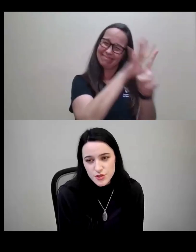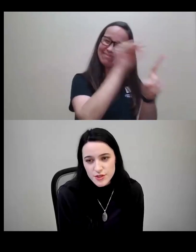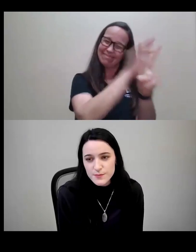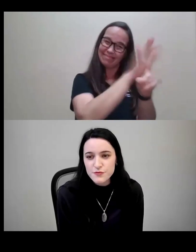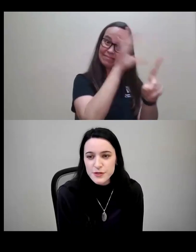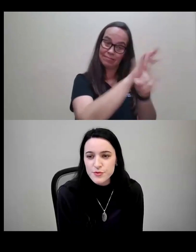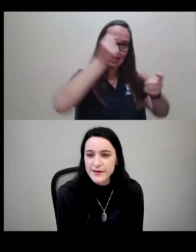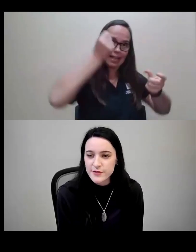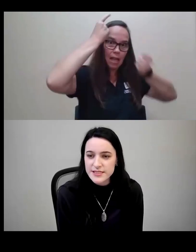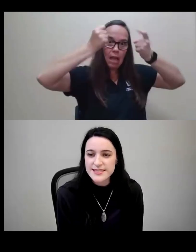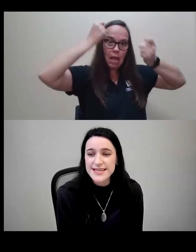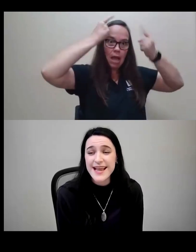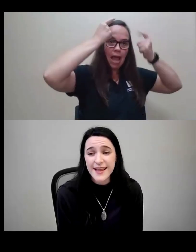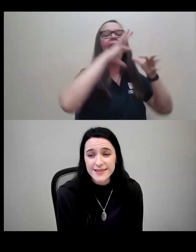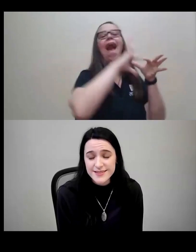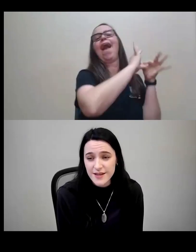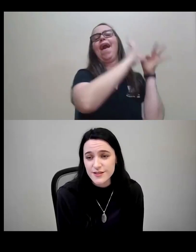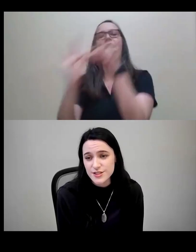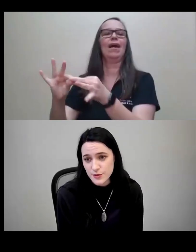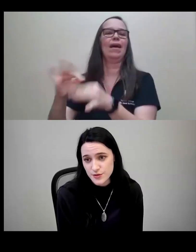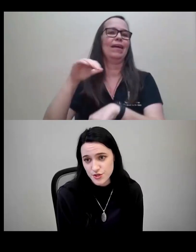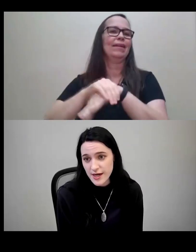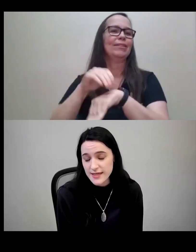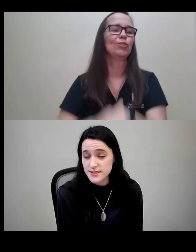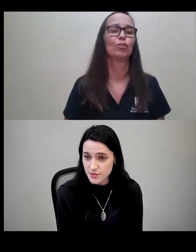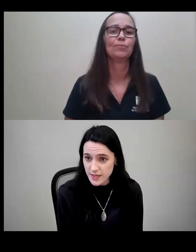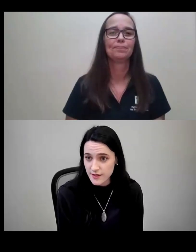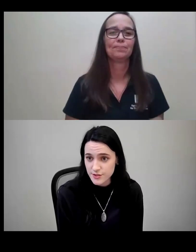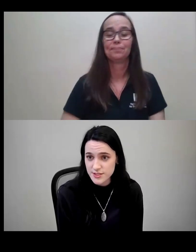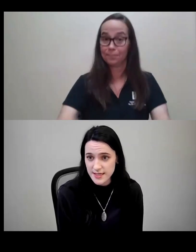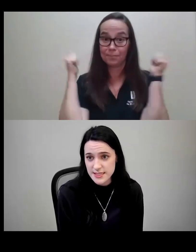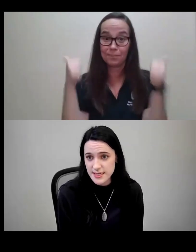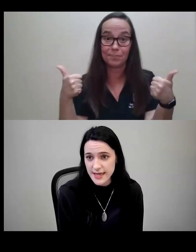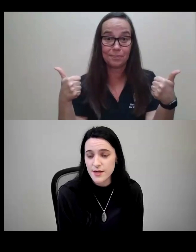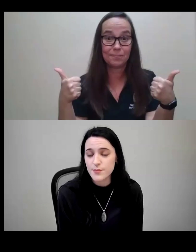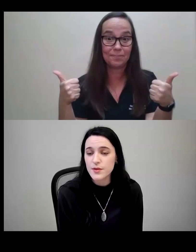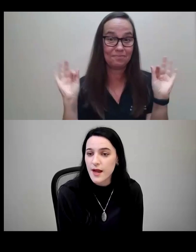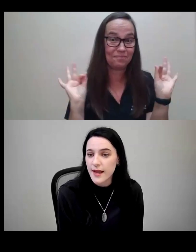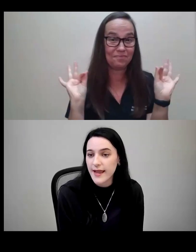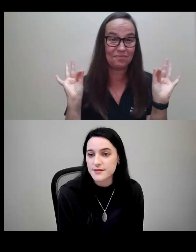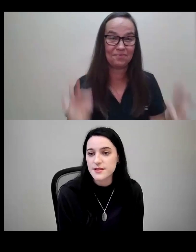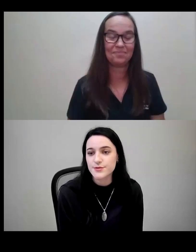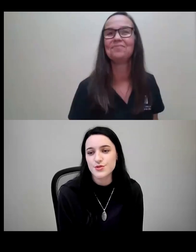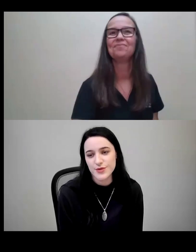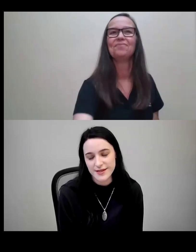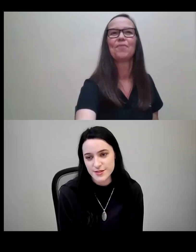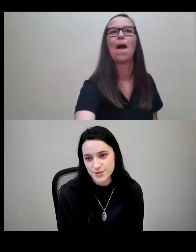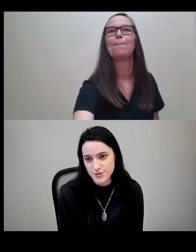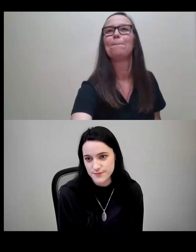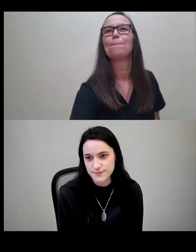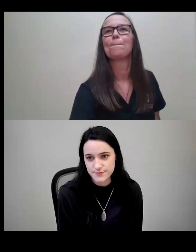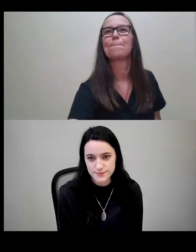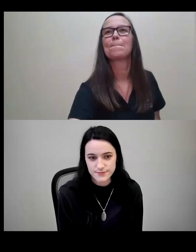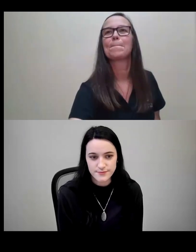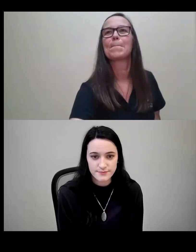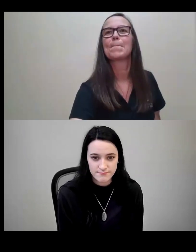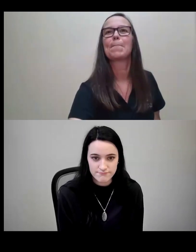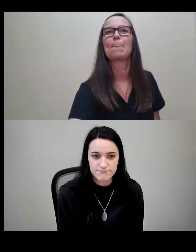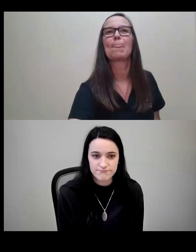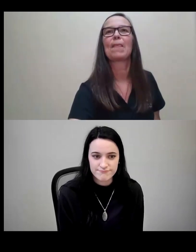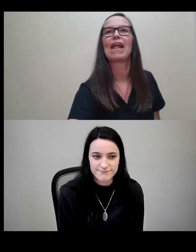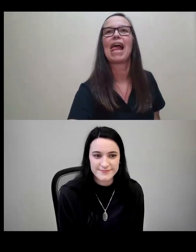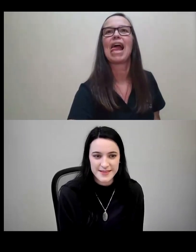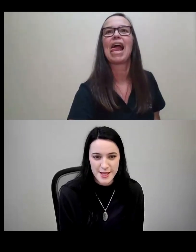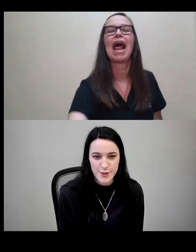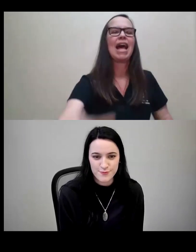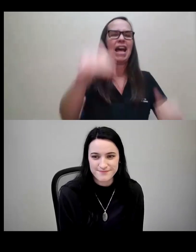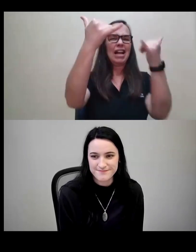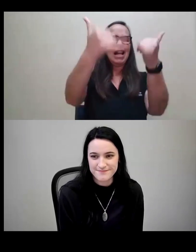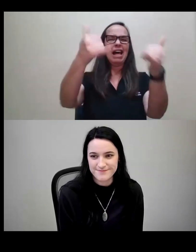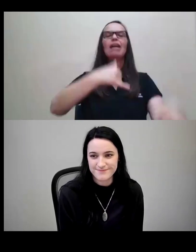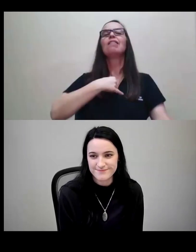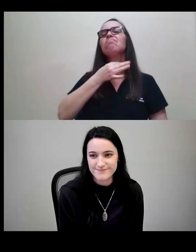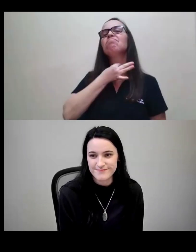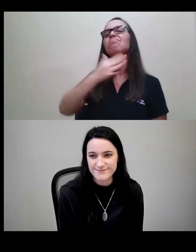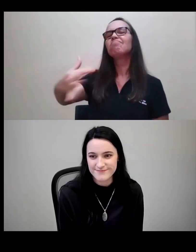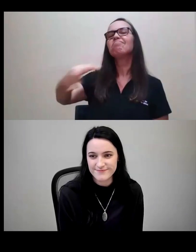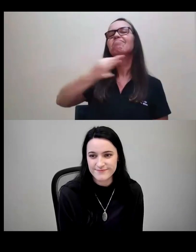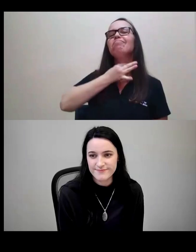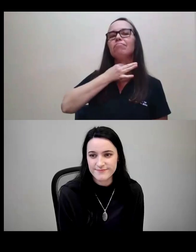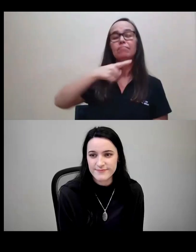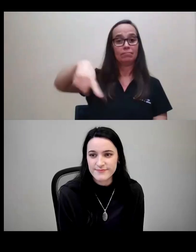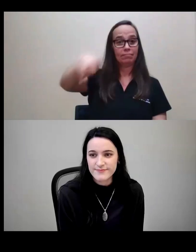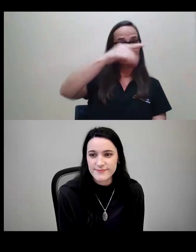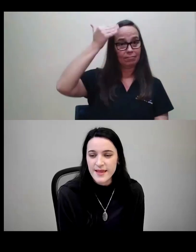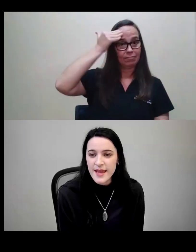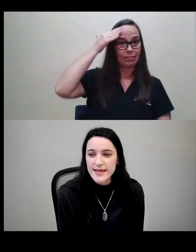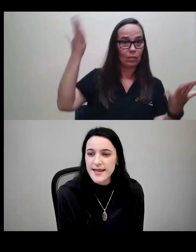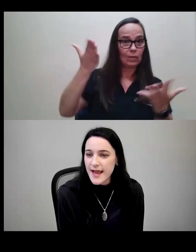we should be reprioritizing ASL exposure until they understand it. and can apply ASL to English.